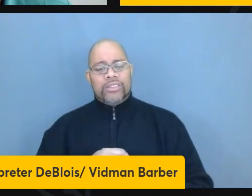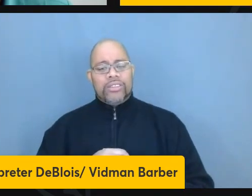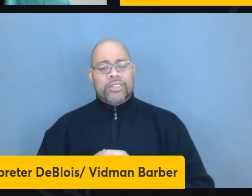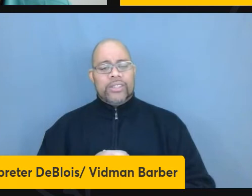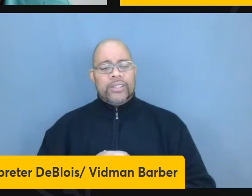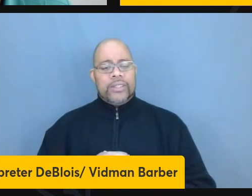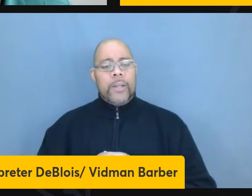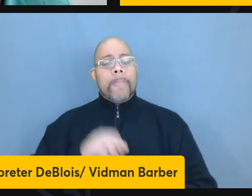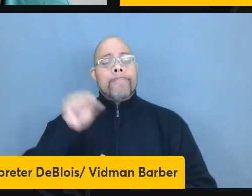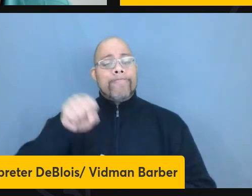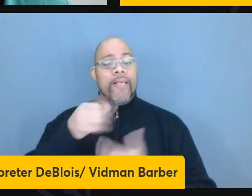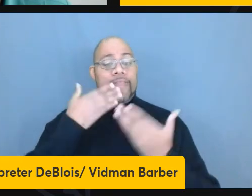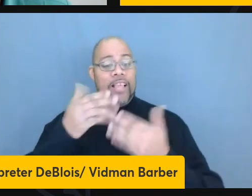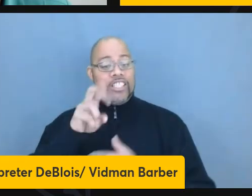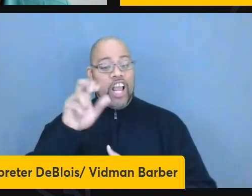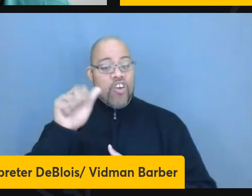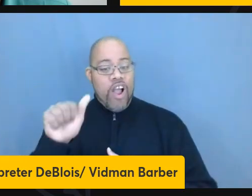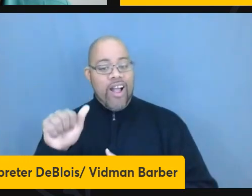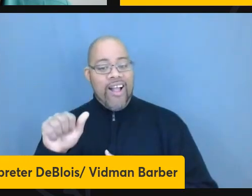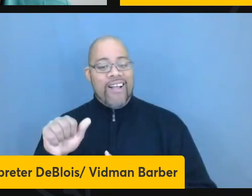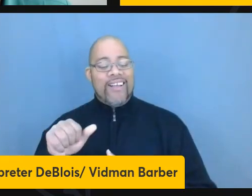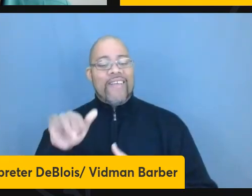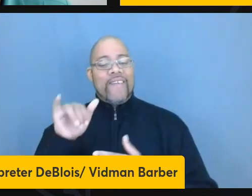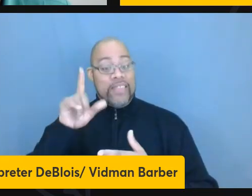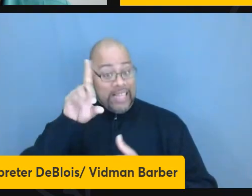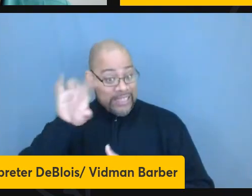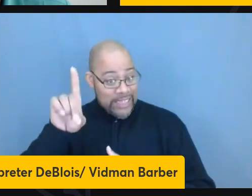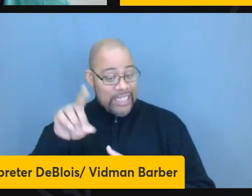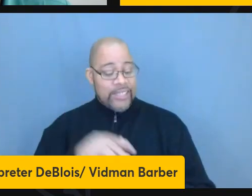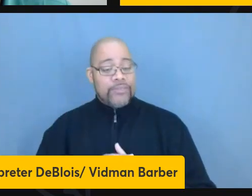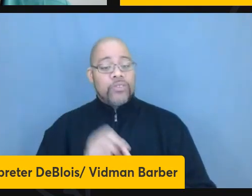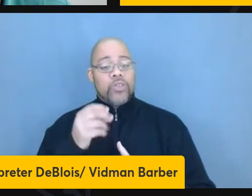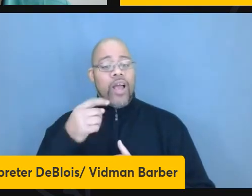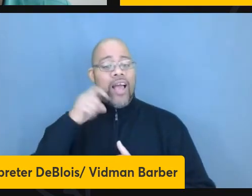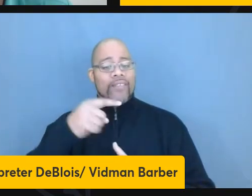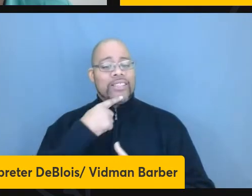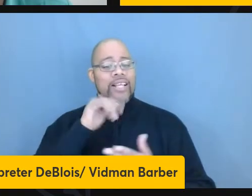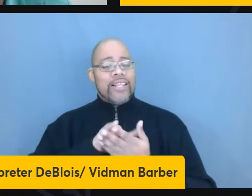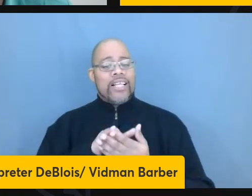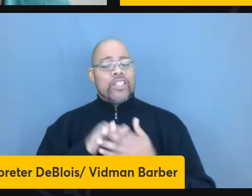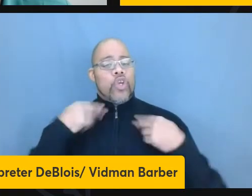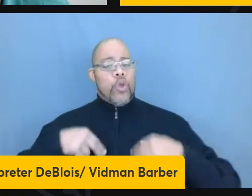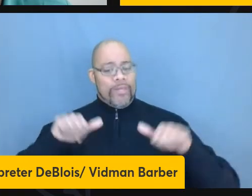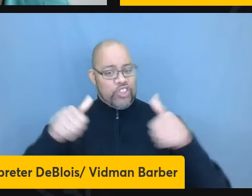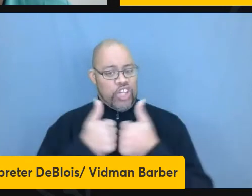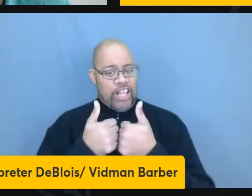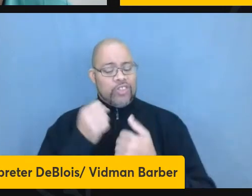Dr. Faith Osier: Yes, thank you, Sara. Absolutely, they did. So I have to say this is human challenge. So we didn't do it in the